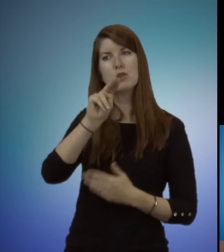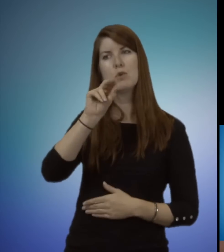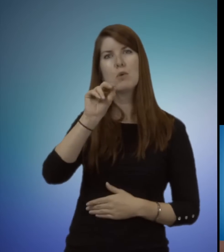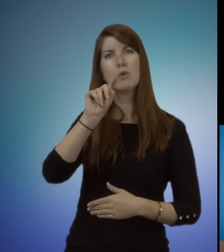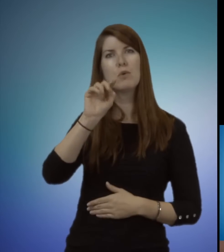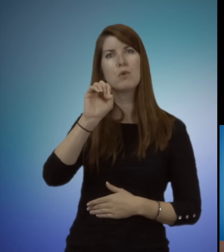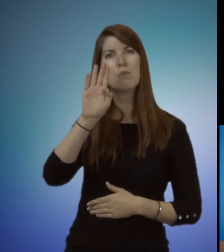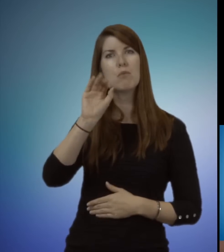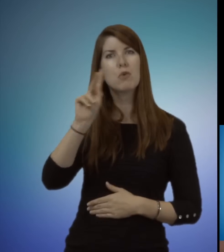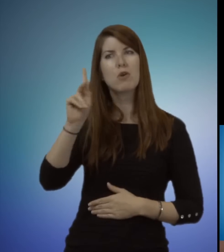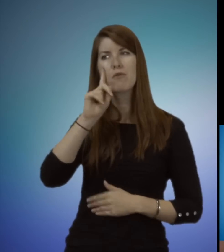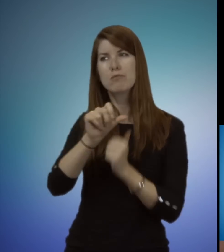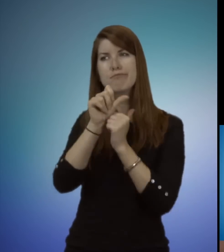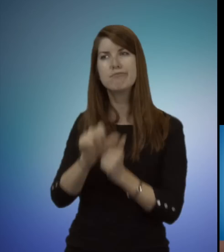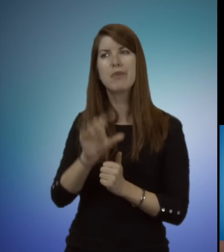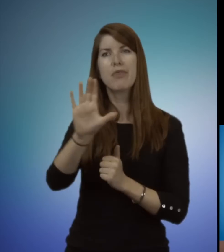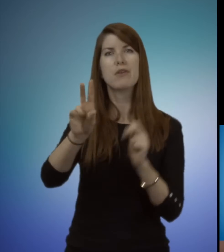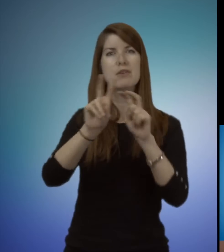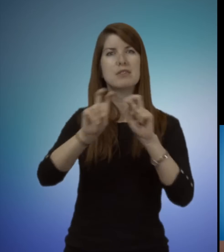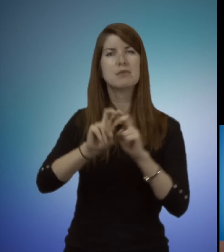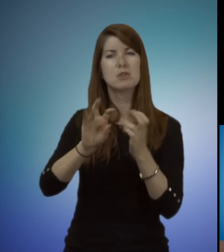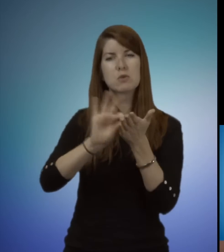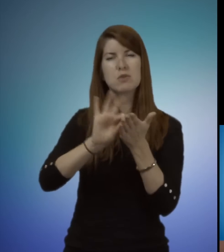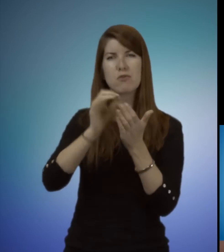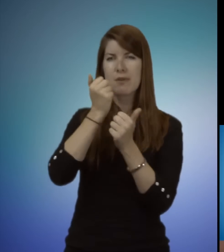and track your child's assessment scores in every area that's assessed.